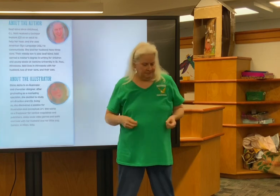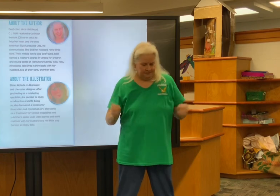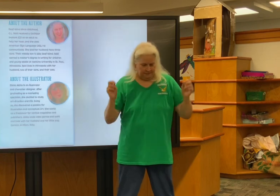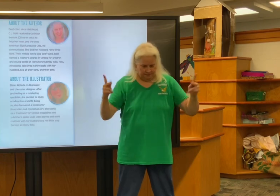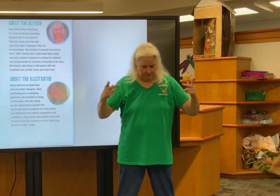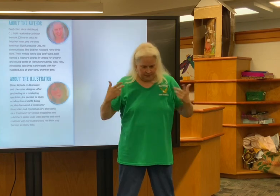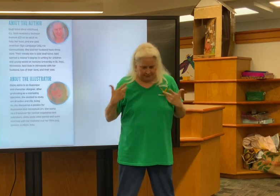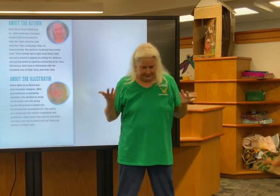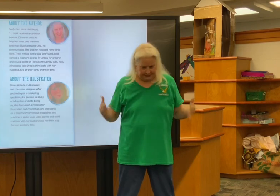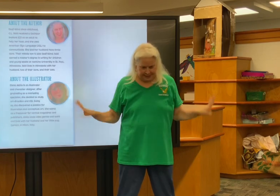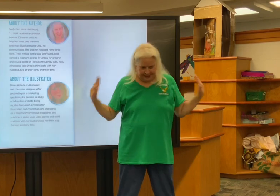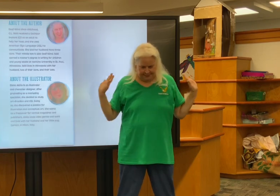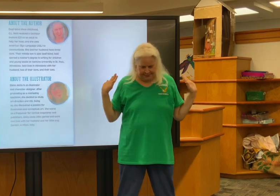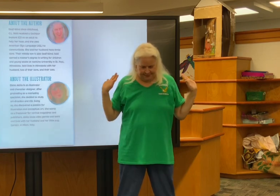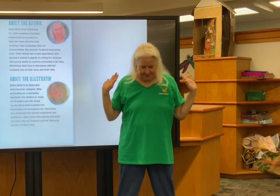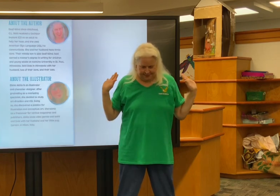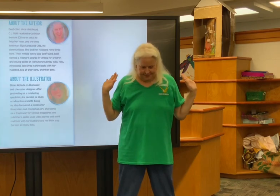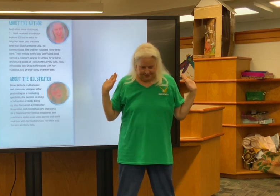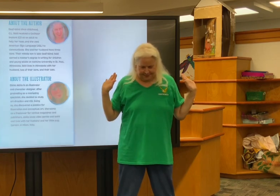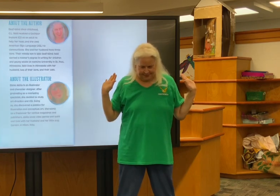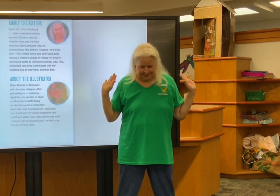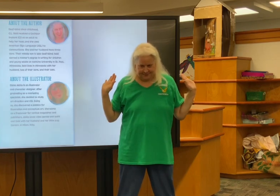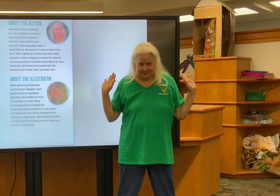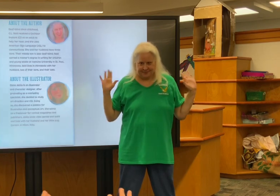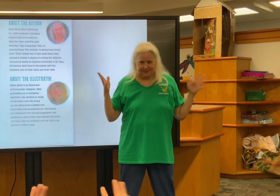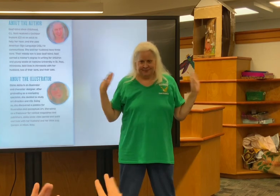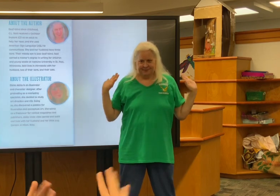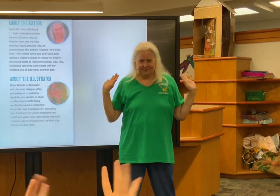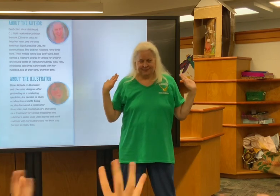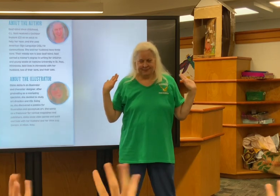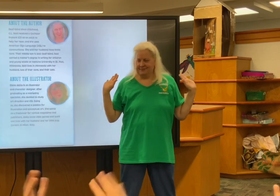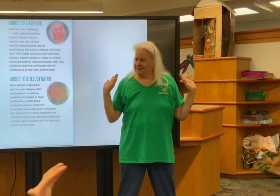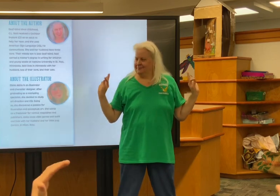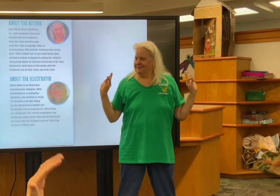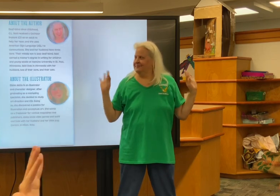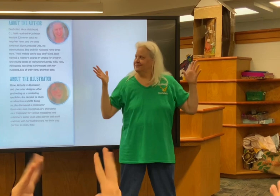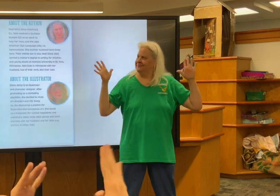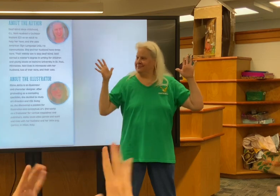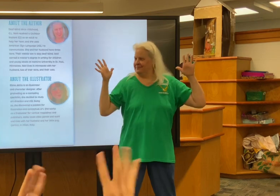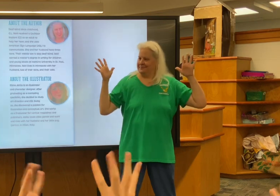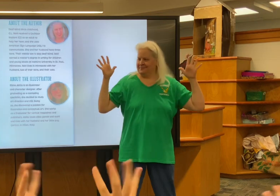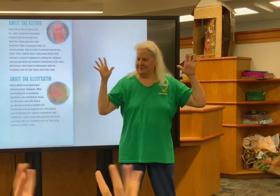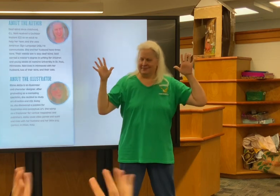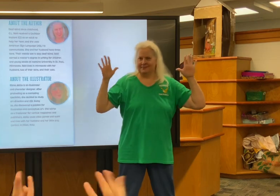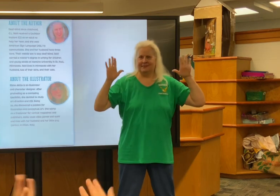Green apples and red apples, yep. Okay, that's the end.